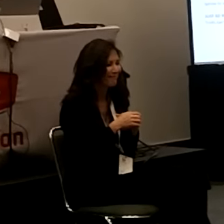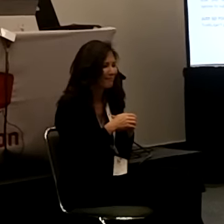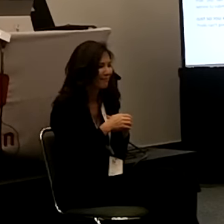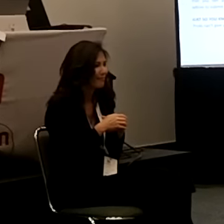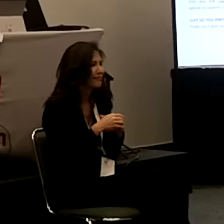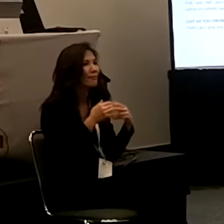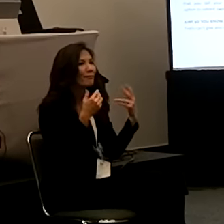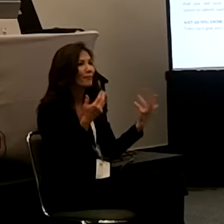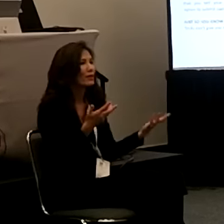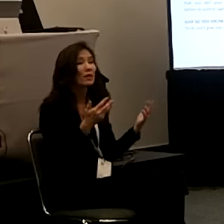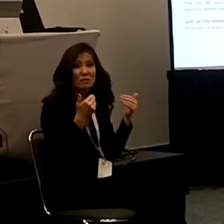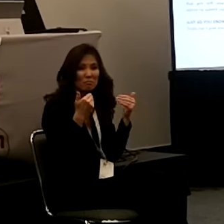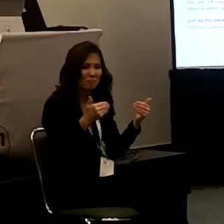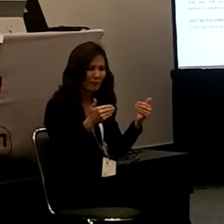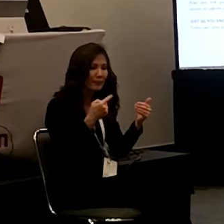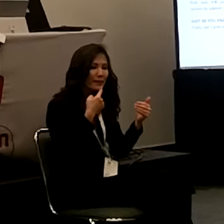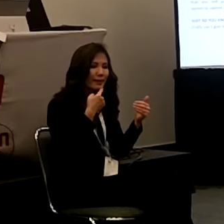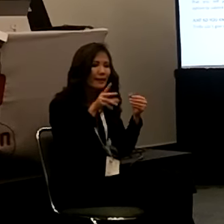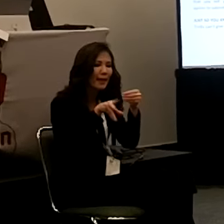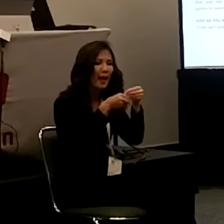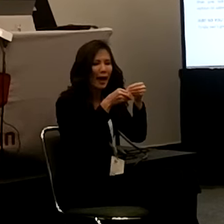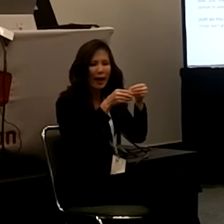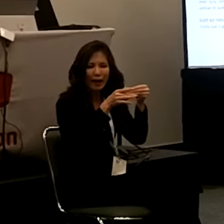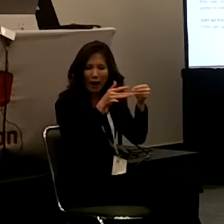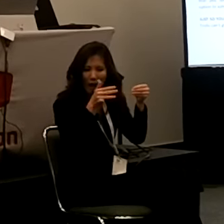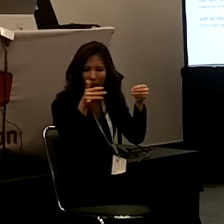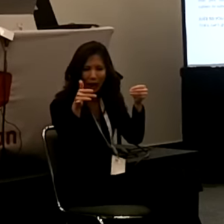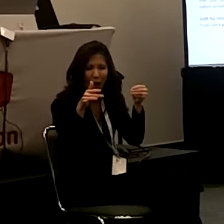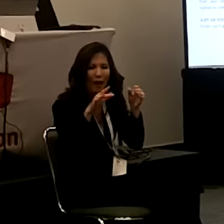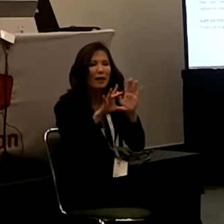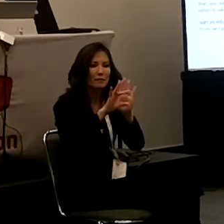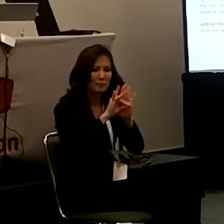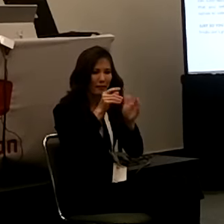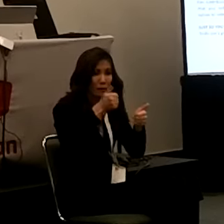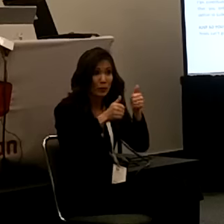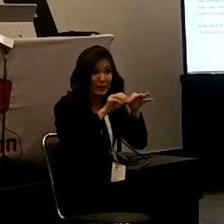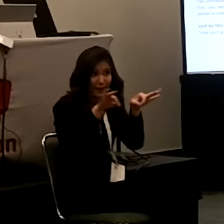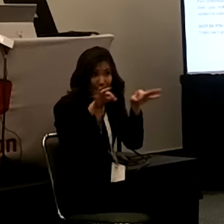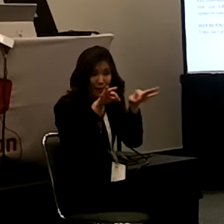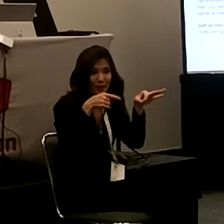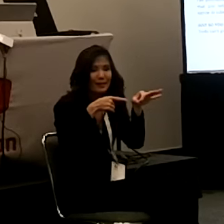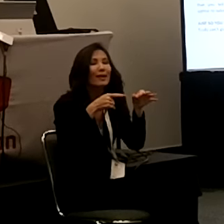So, go ahead, and it'll say, "Add," you know, da da da. And you pick a language, and then, send it through.